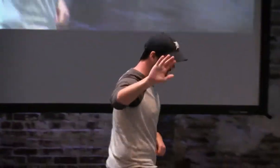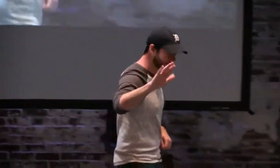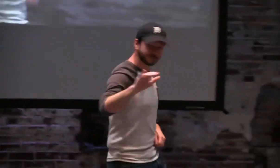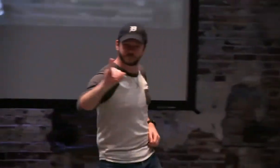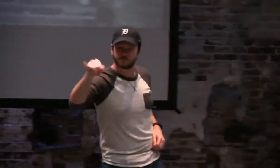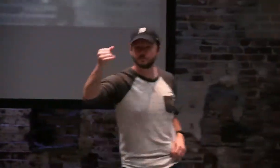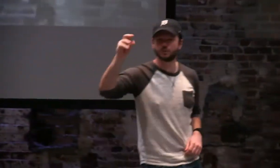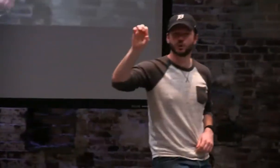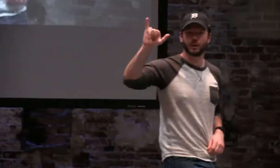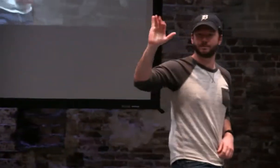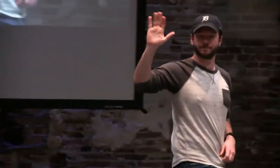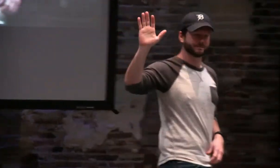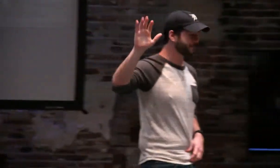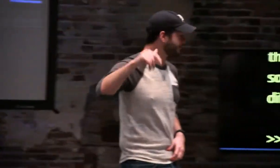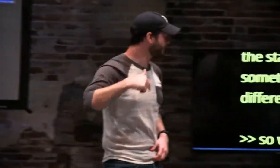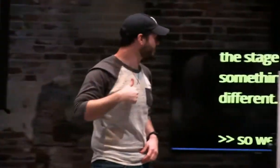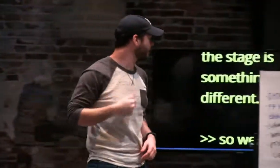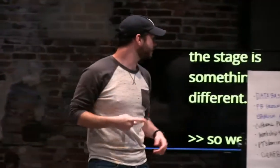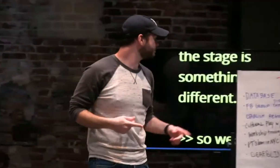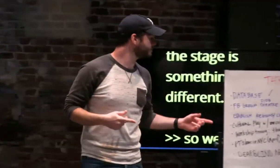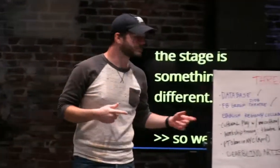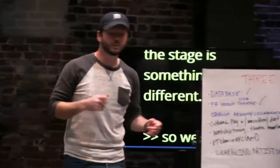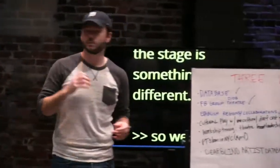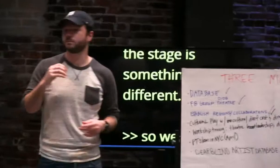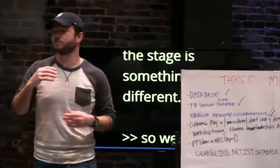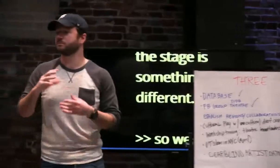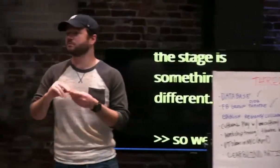Hello everyone. I'm Joey Caverly.